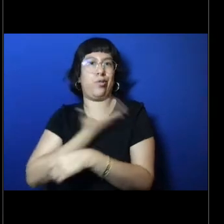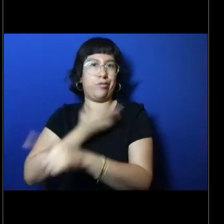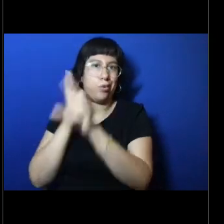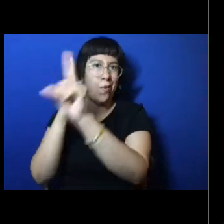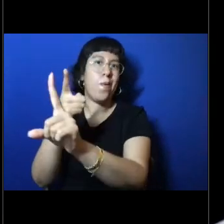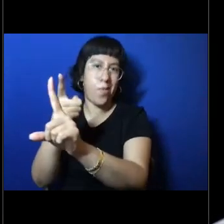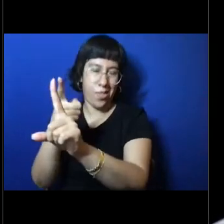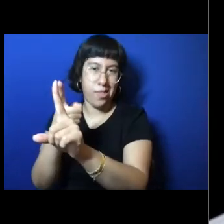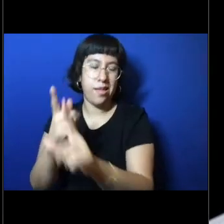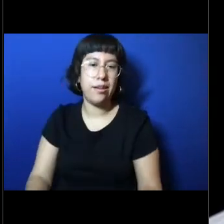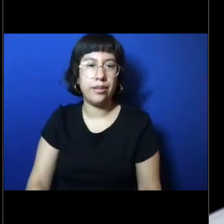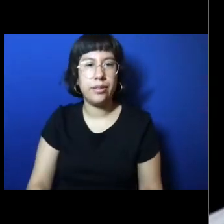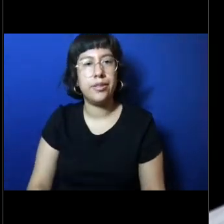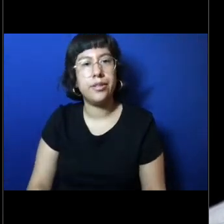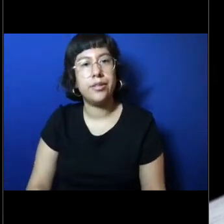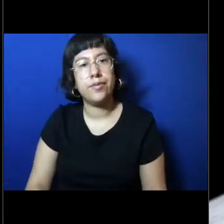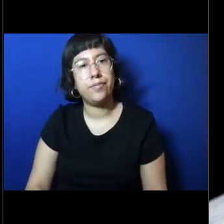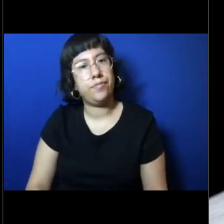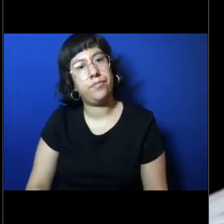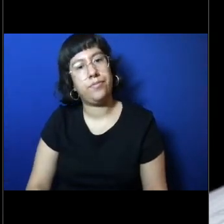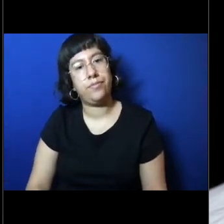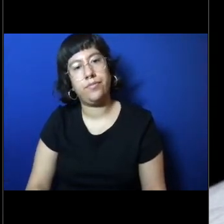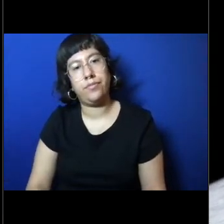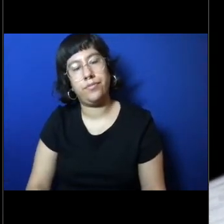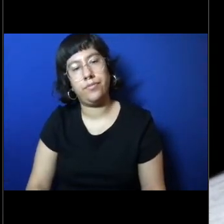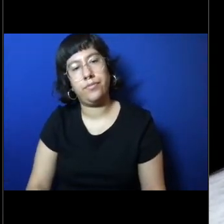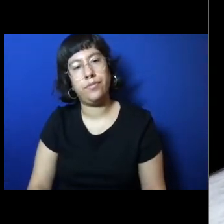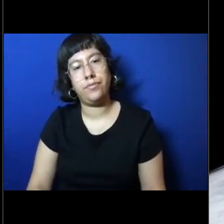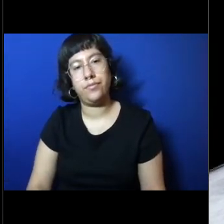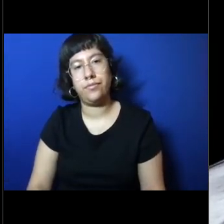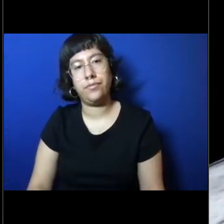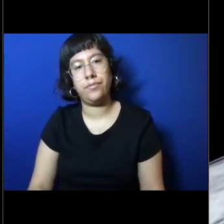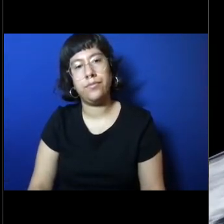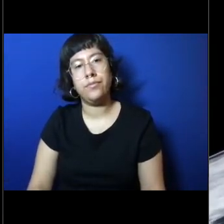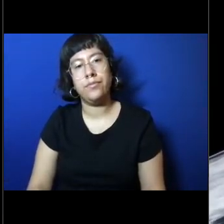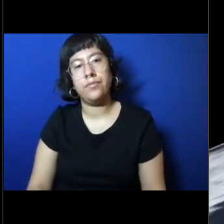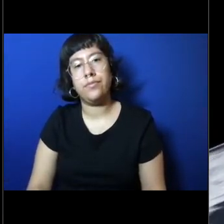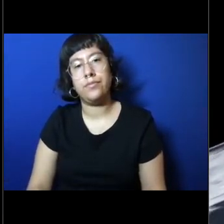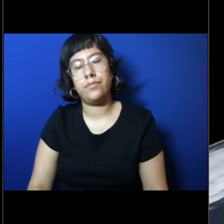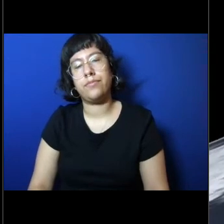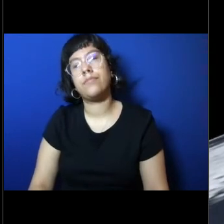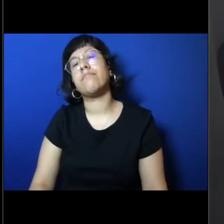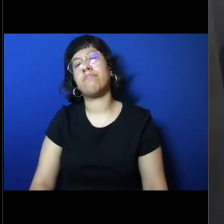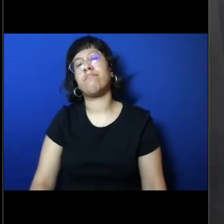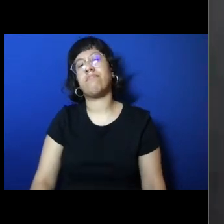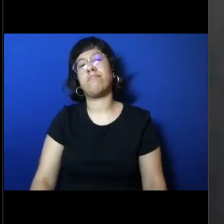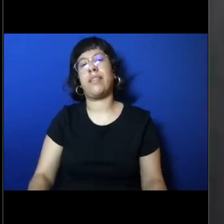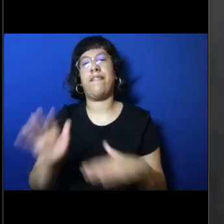And this, and in a final animation here, gives you a sense of what I'm talking about.